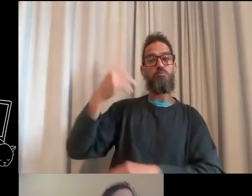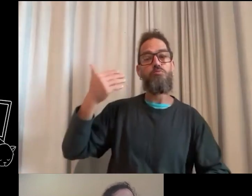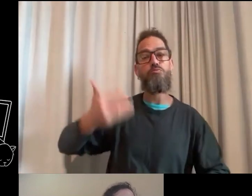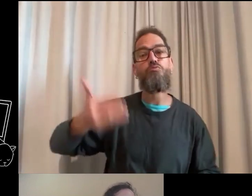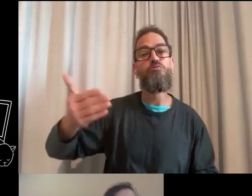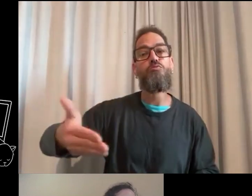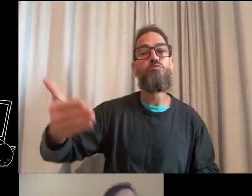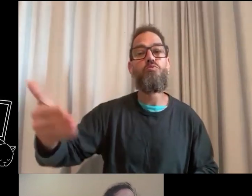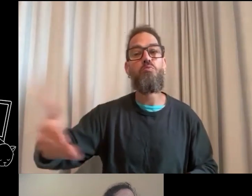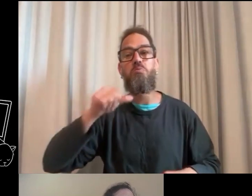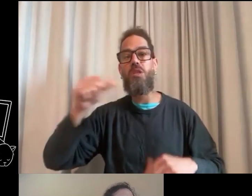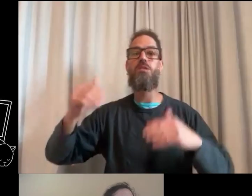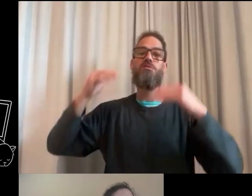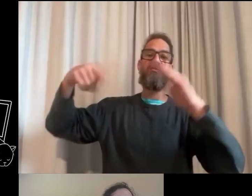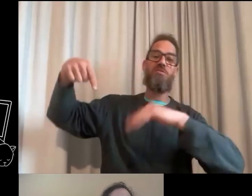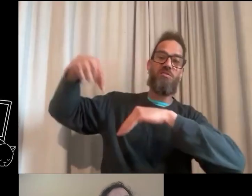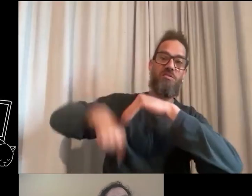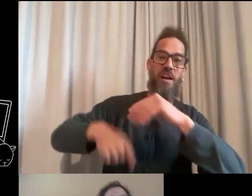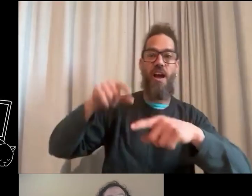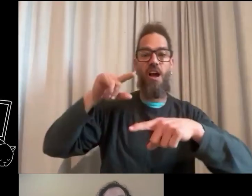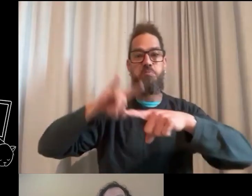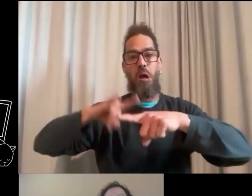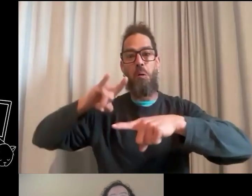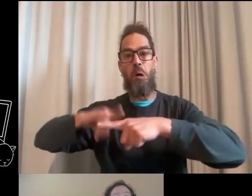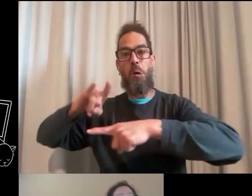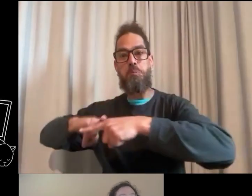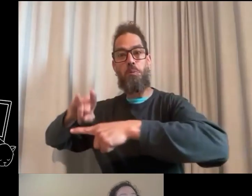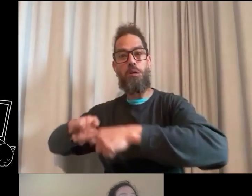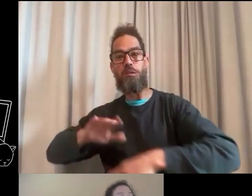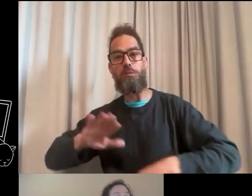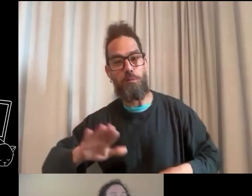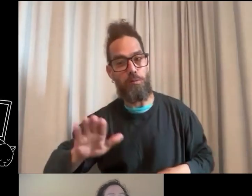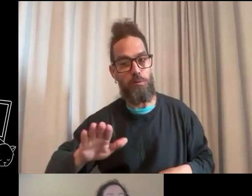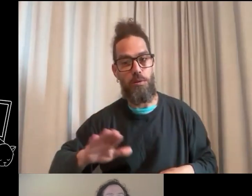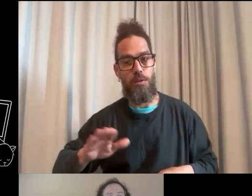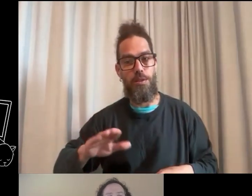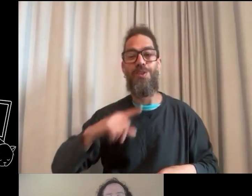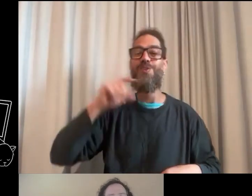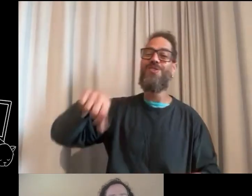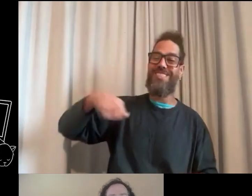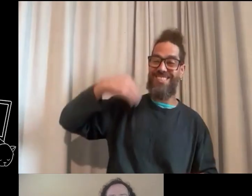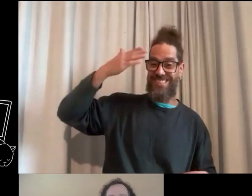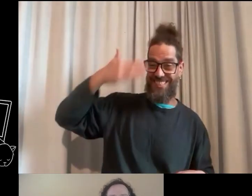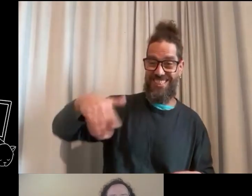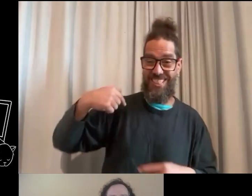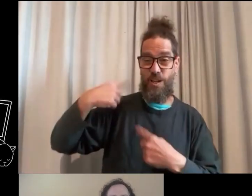in layperson's language? And I say, absolutely.